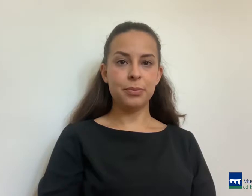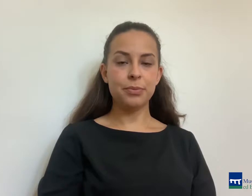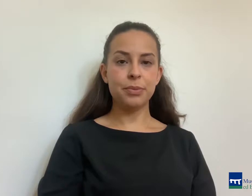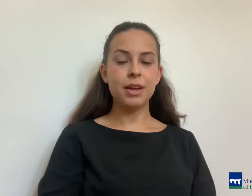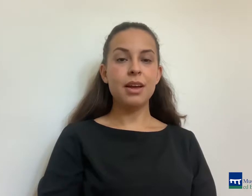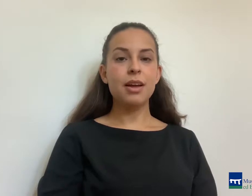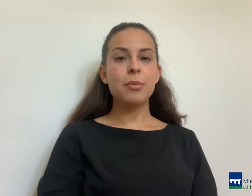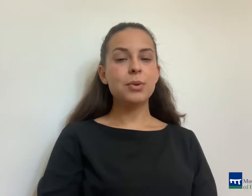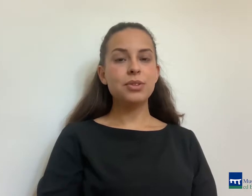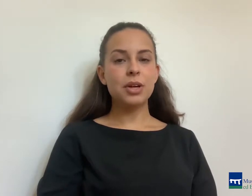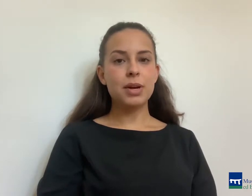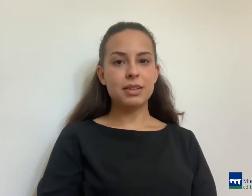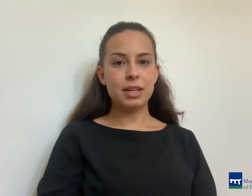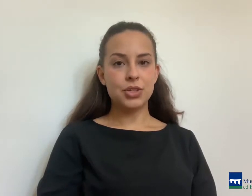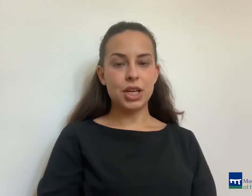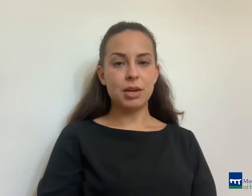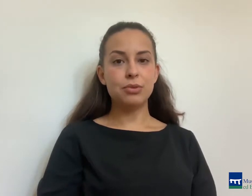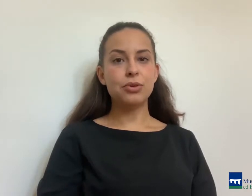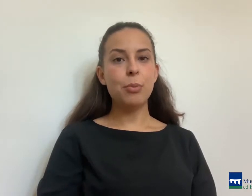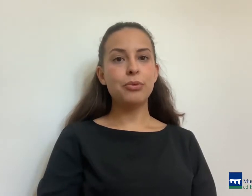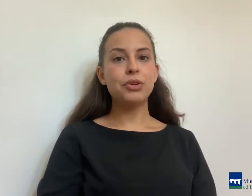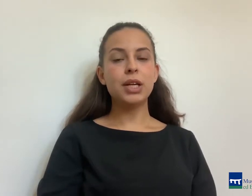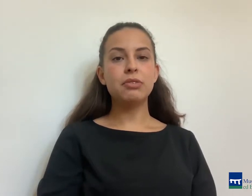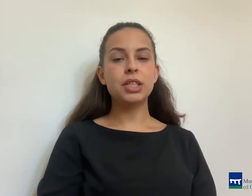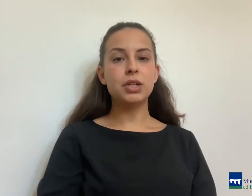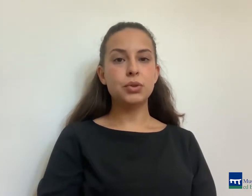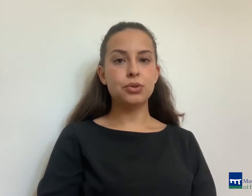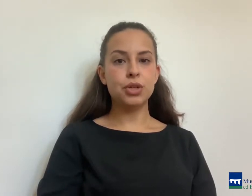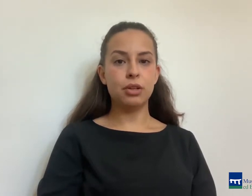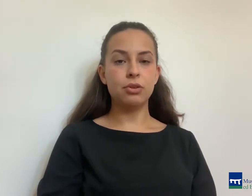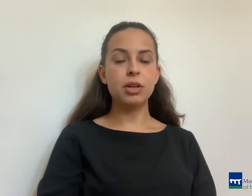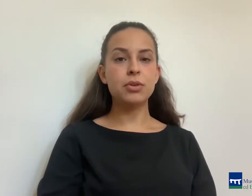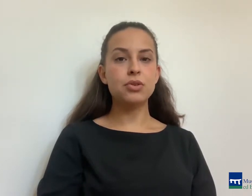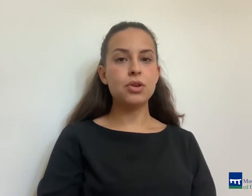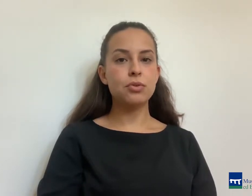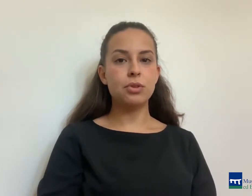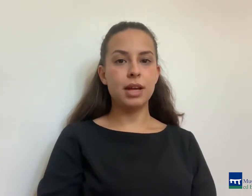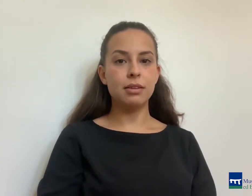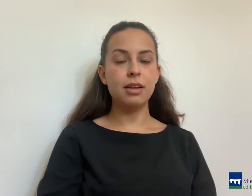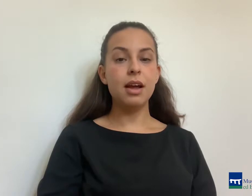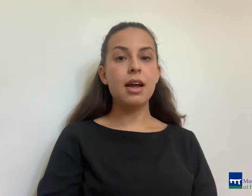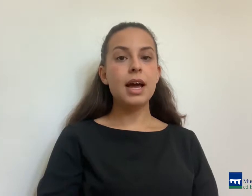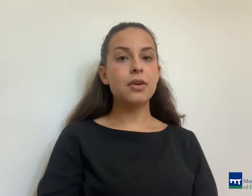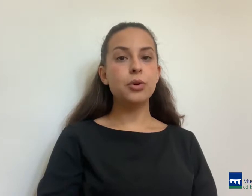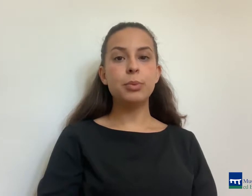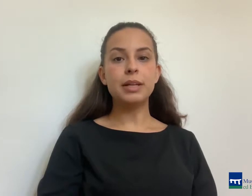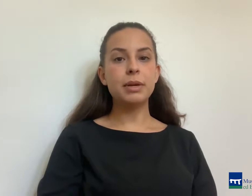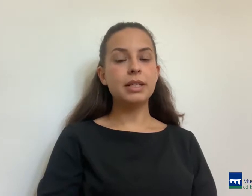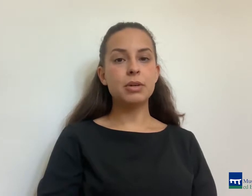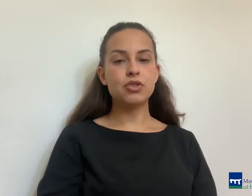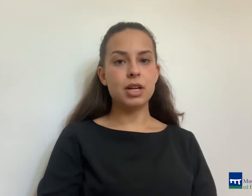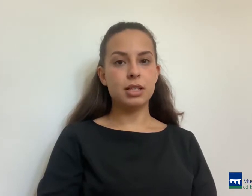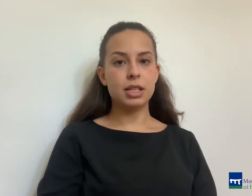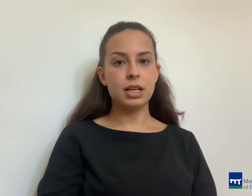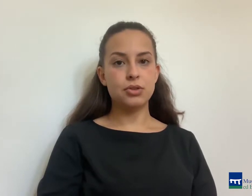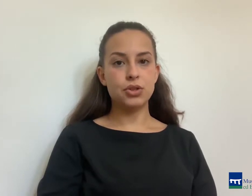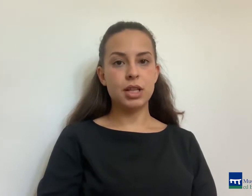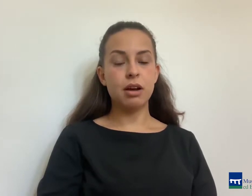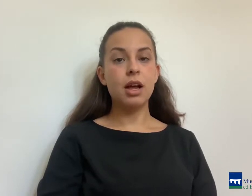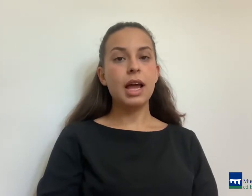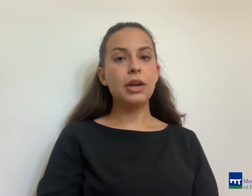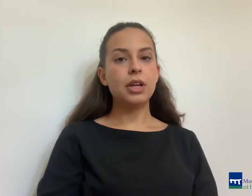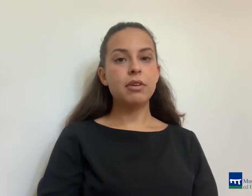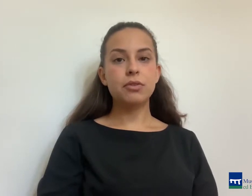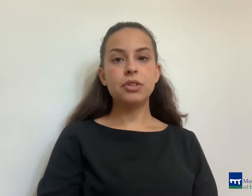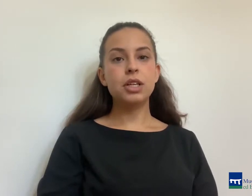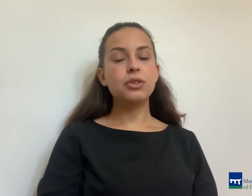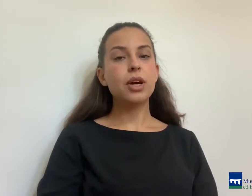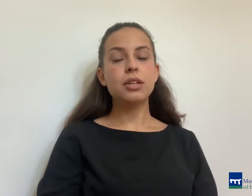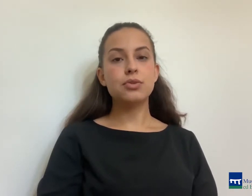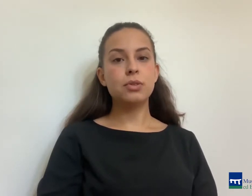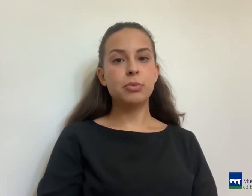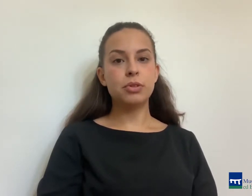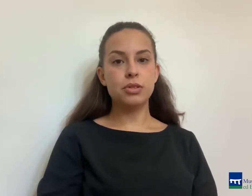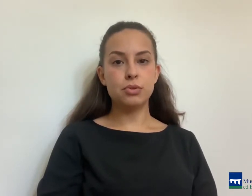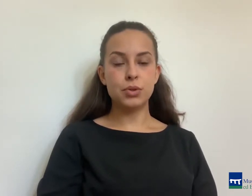As for China, until the end of the 19th century, deaf people were completely marginalized by society; they had no right to any kind of education.